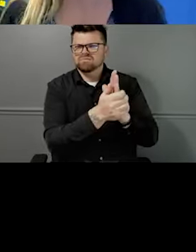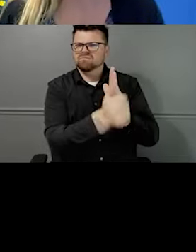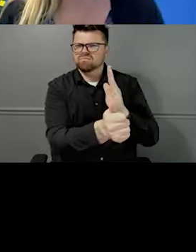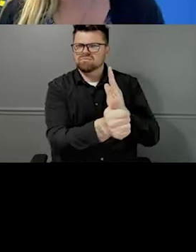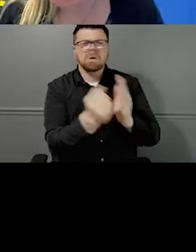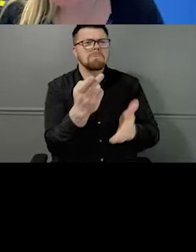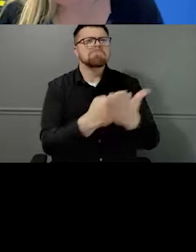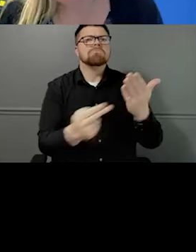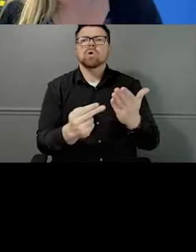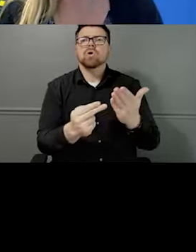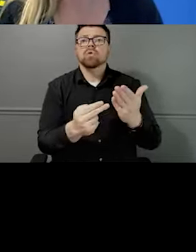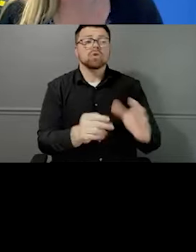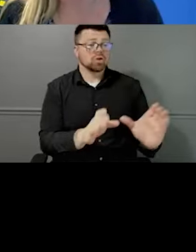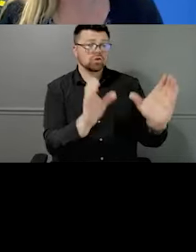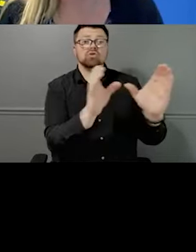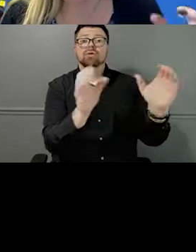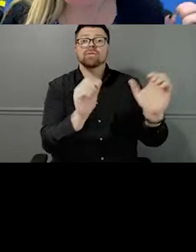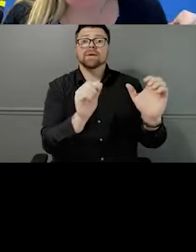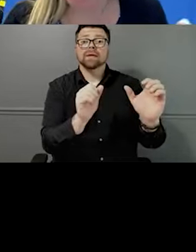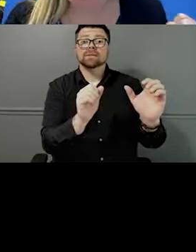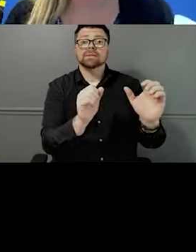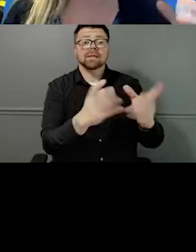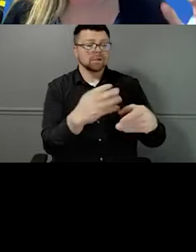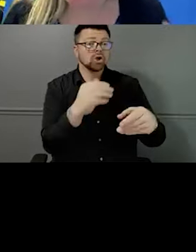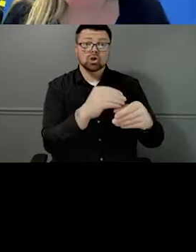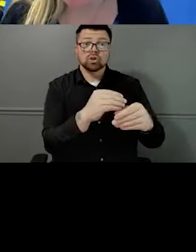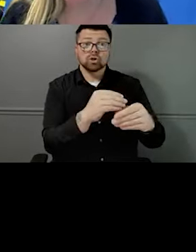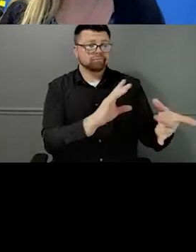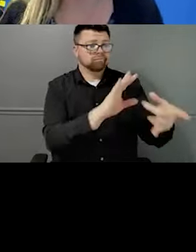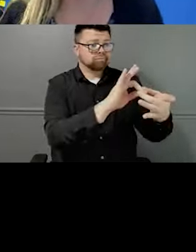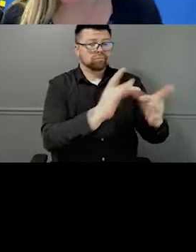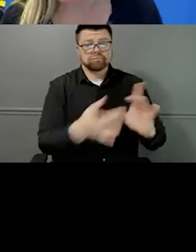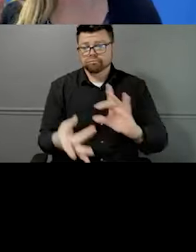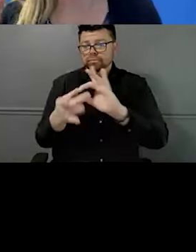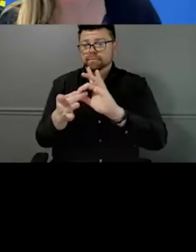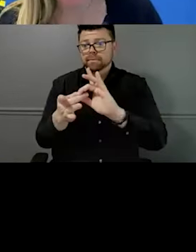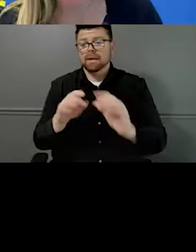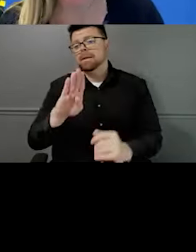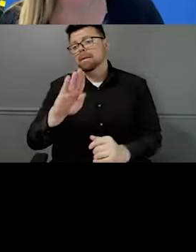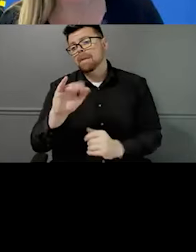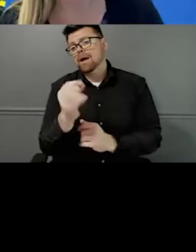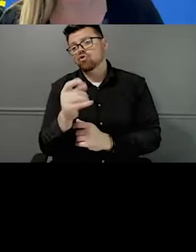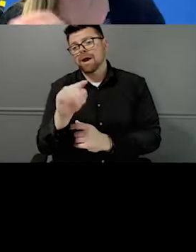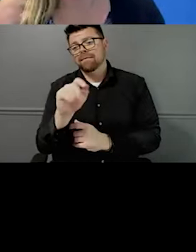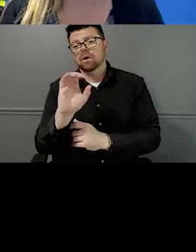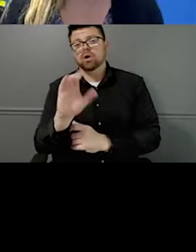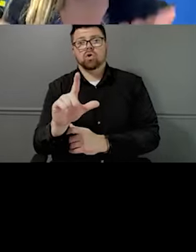the certification is contained on both the biographical sketch and current and pending support